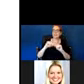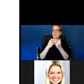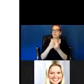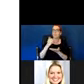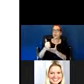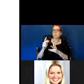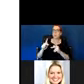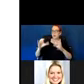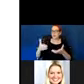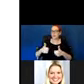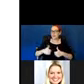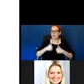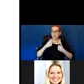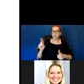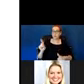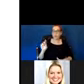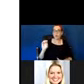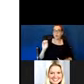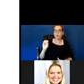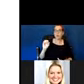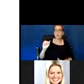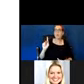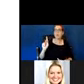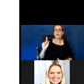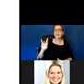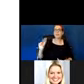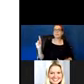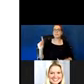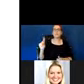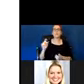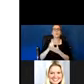on providing in depth of behavioral health care to folks on the street.